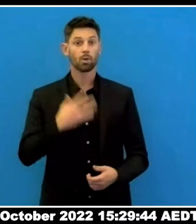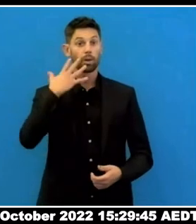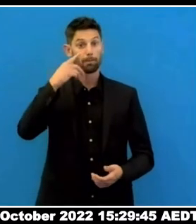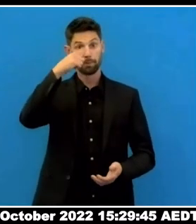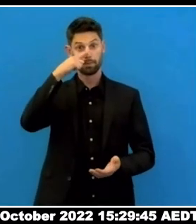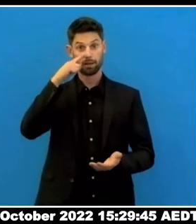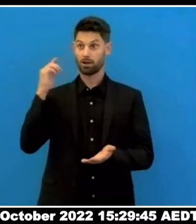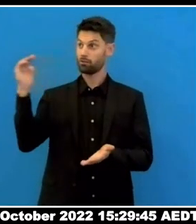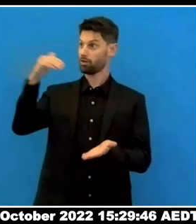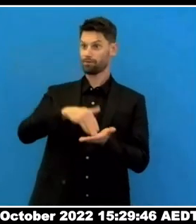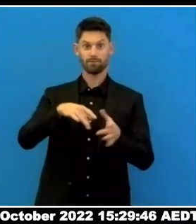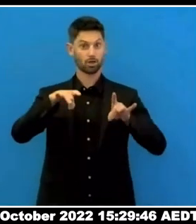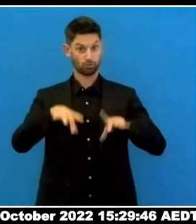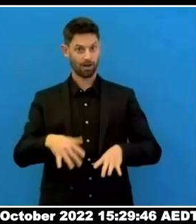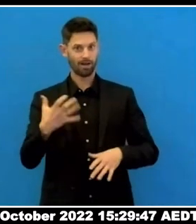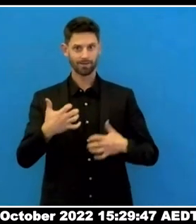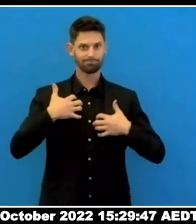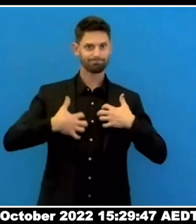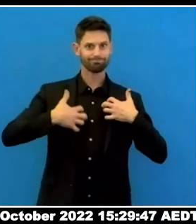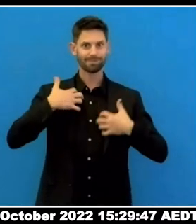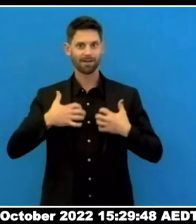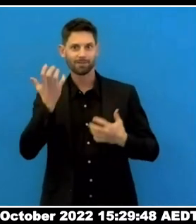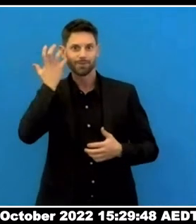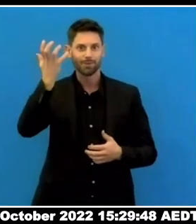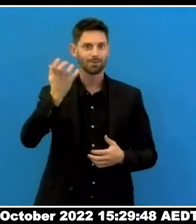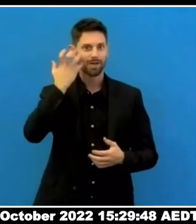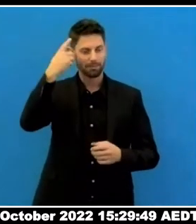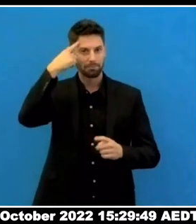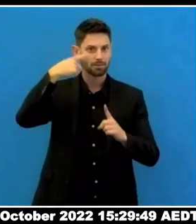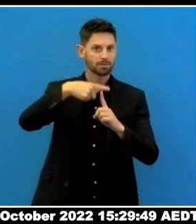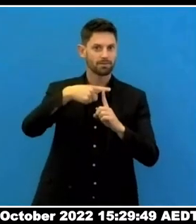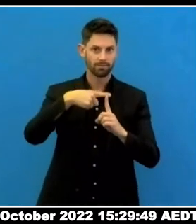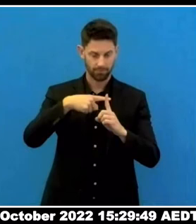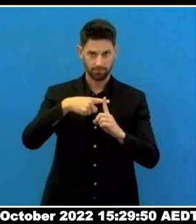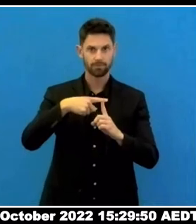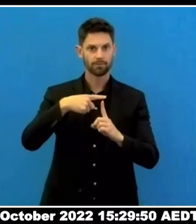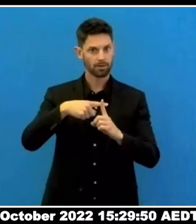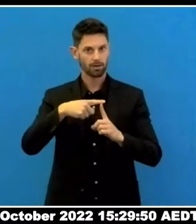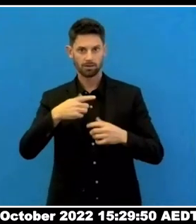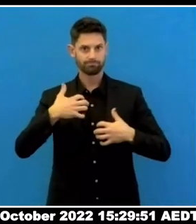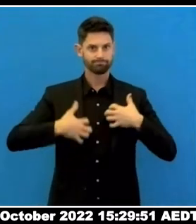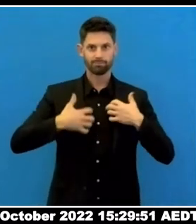They are coming to a new places, new future, new, like, opportunities,